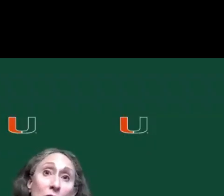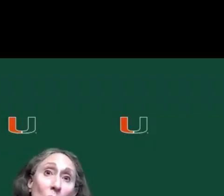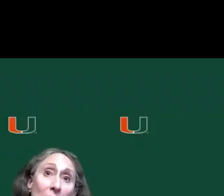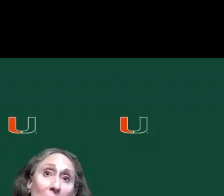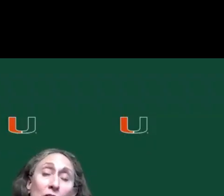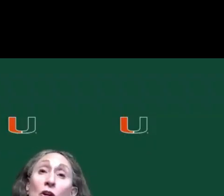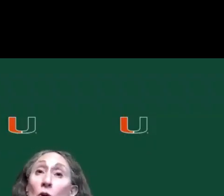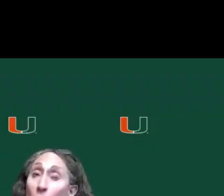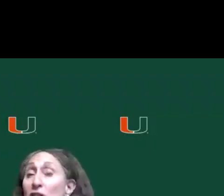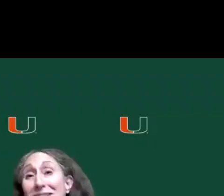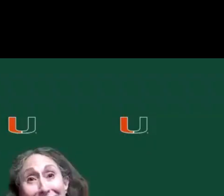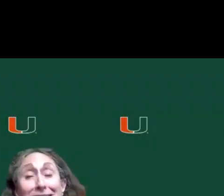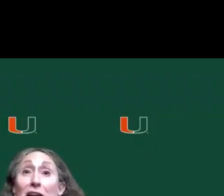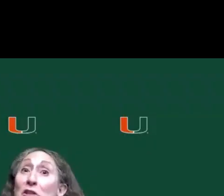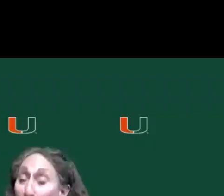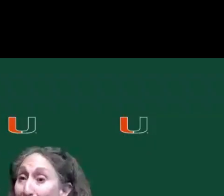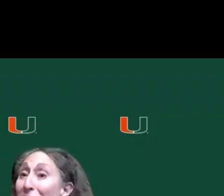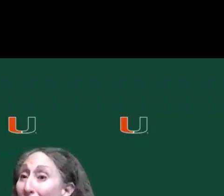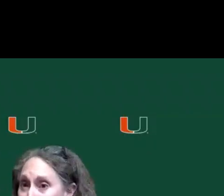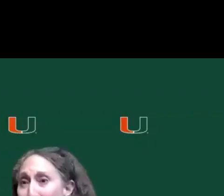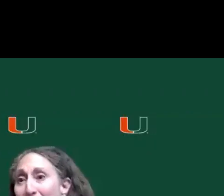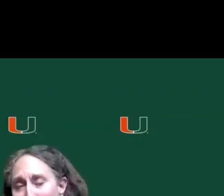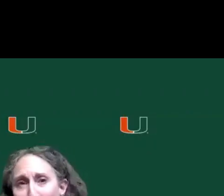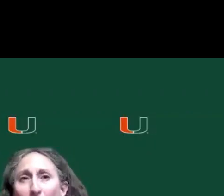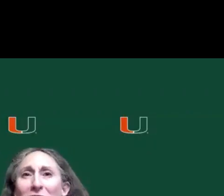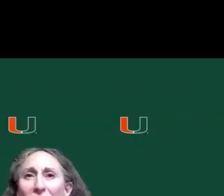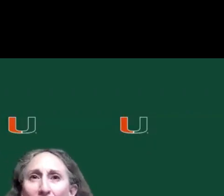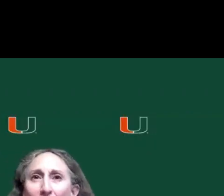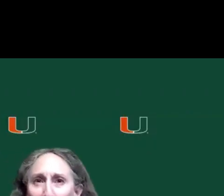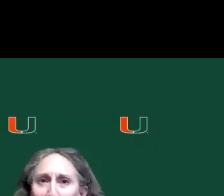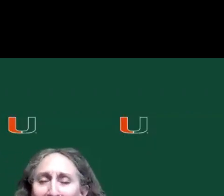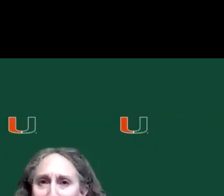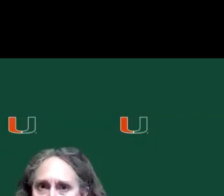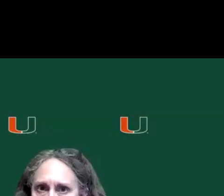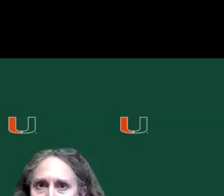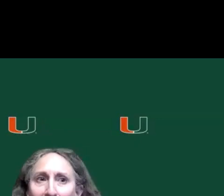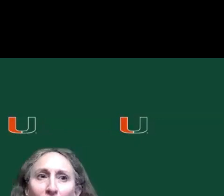this range which assists us with many of the questions which are related to our